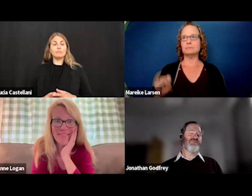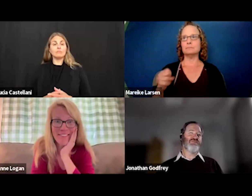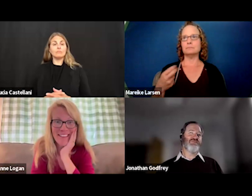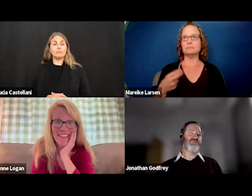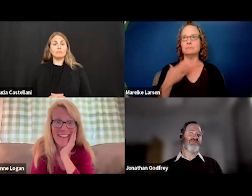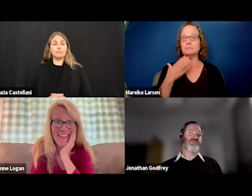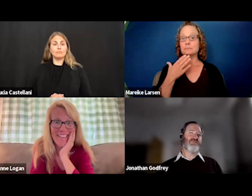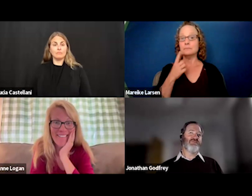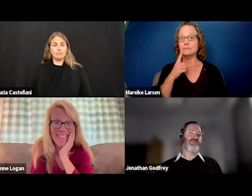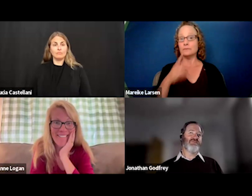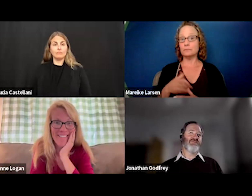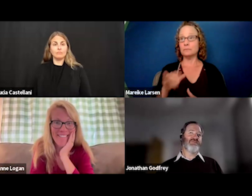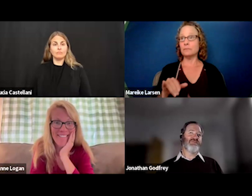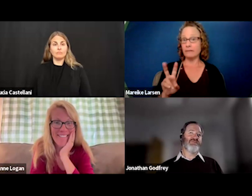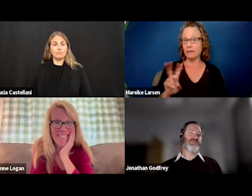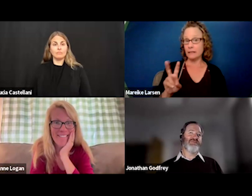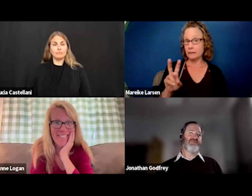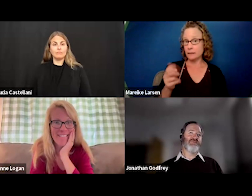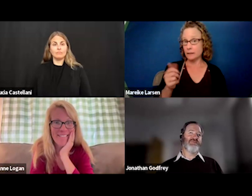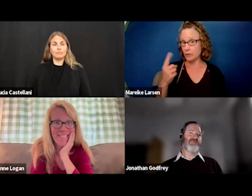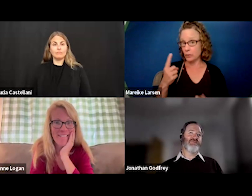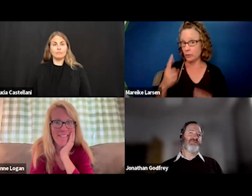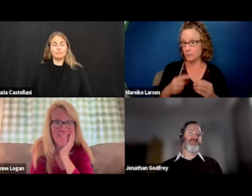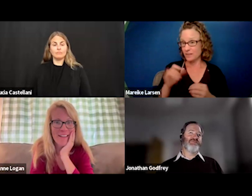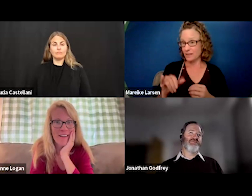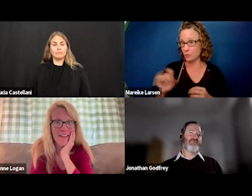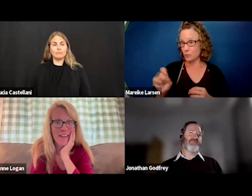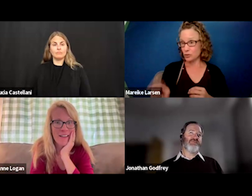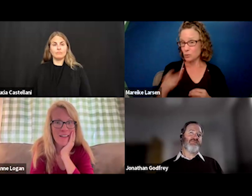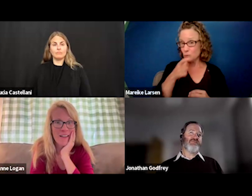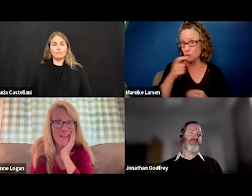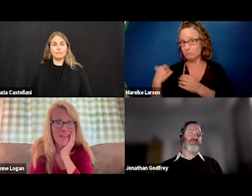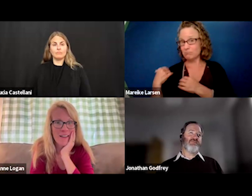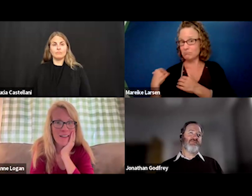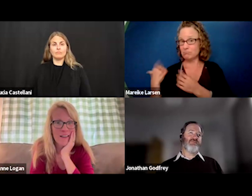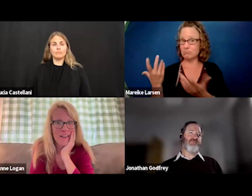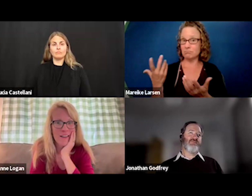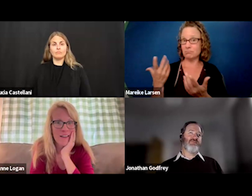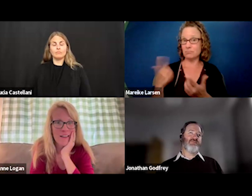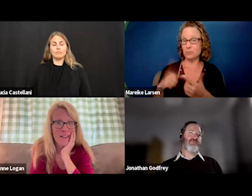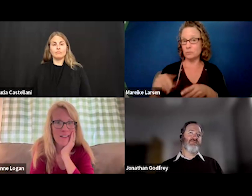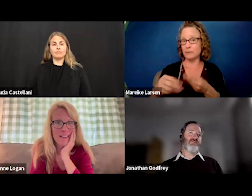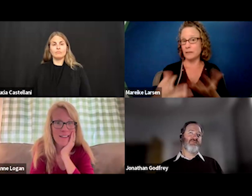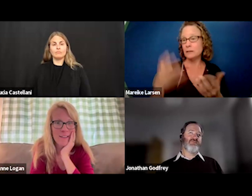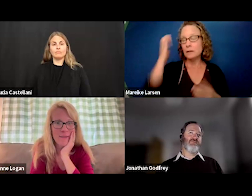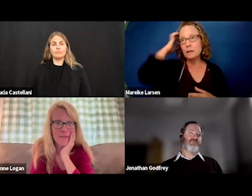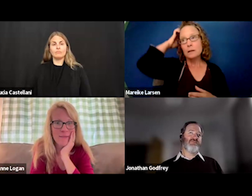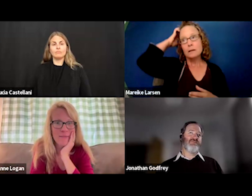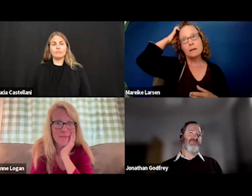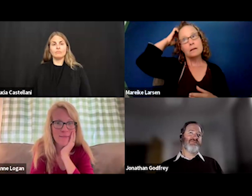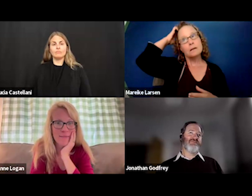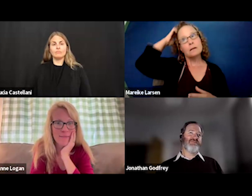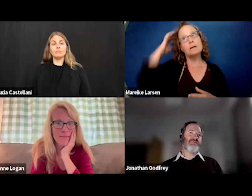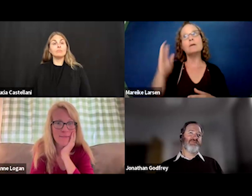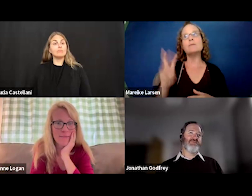Venkatesh, do you have any thoughts on that question about whose responsibility? Yes.